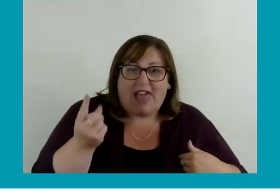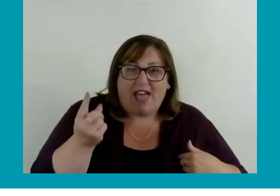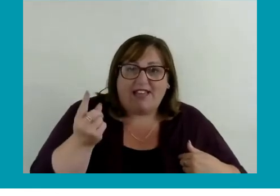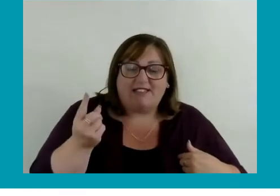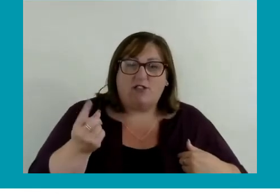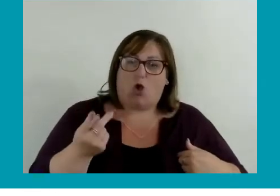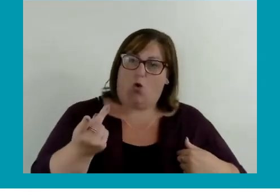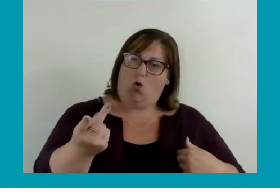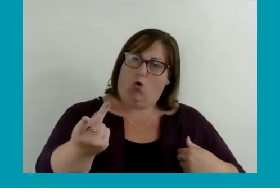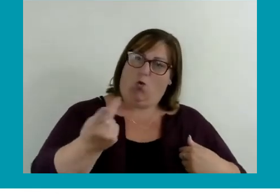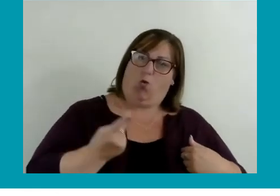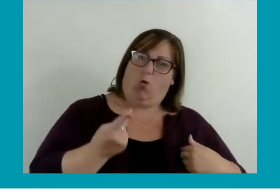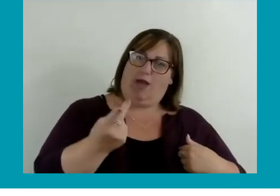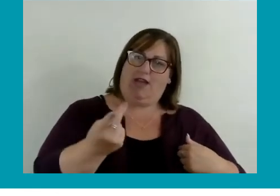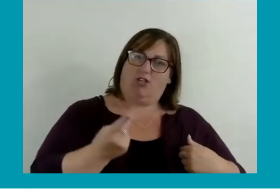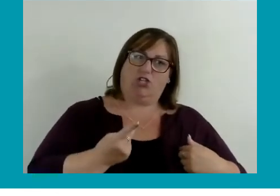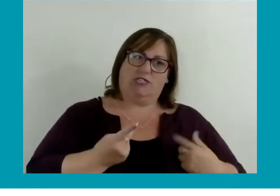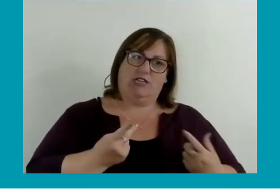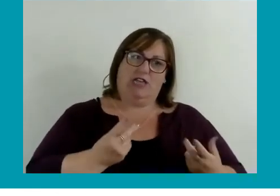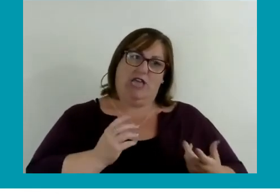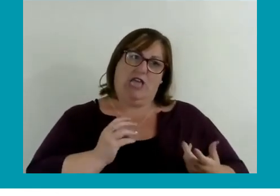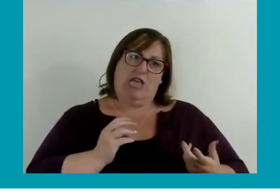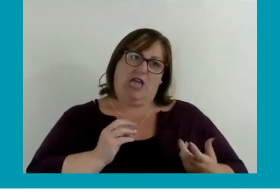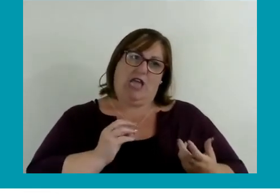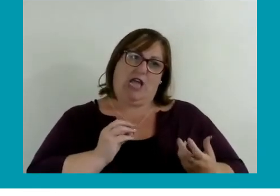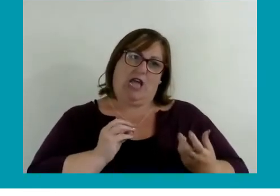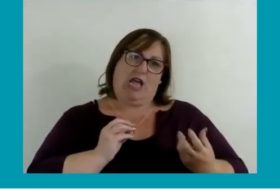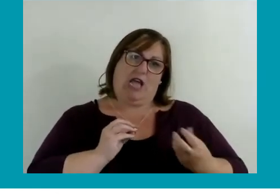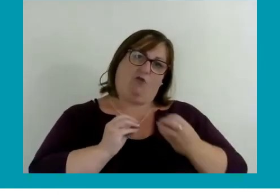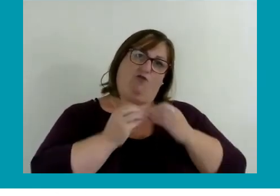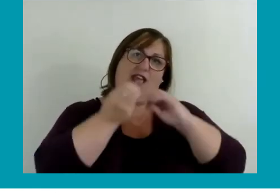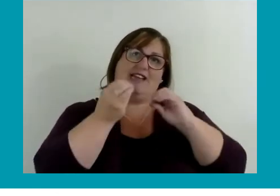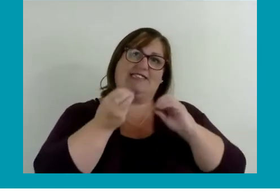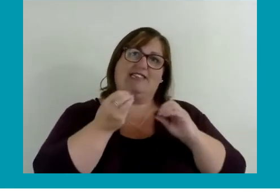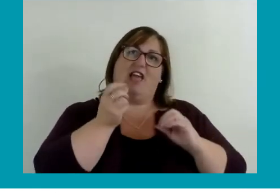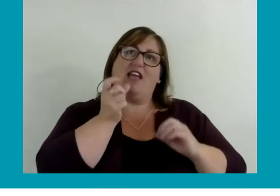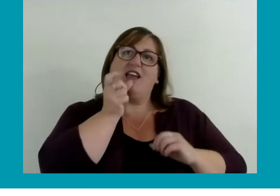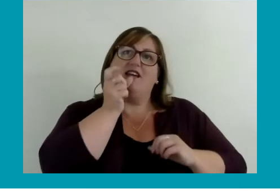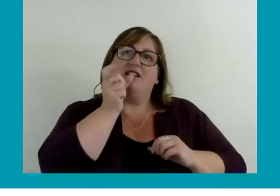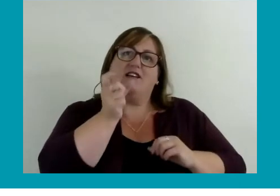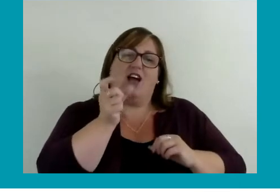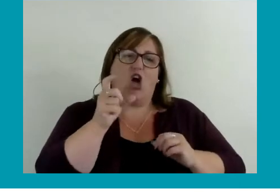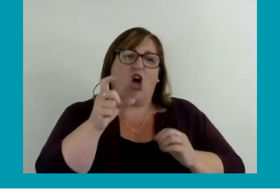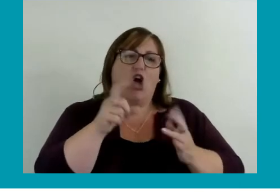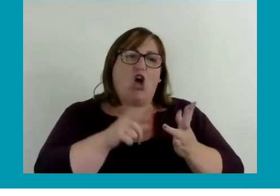bit of a lingo he'd say nicole do you need a chill pill but that was our code word it was discreet